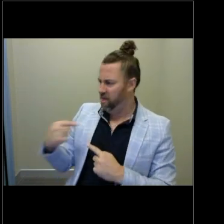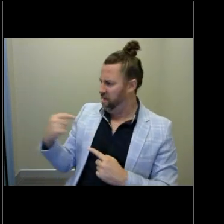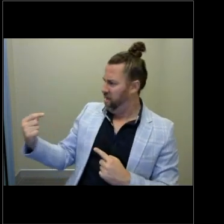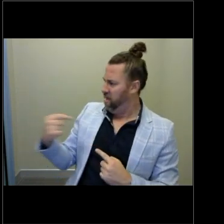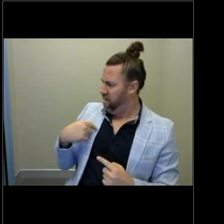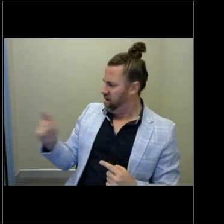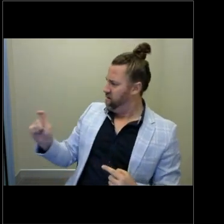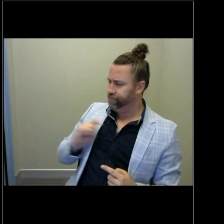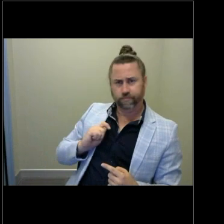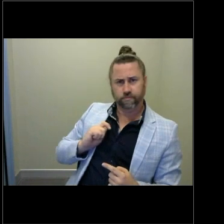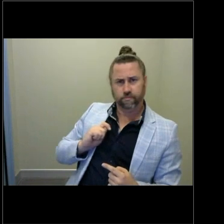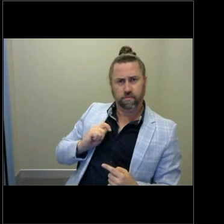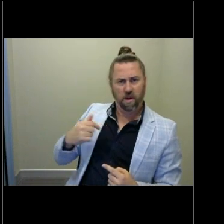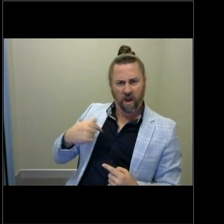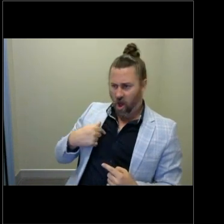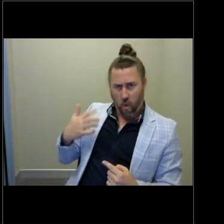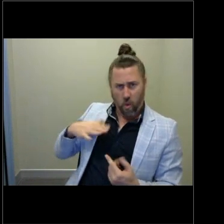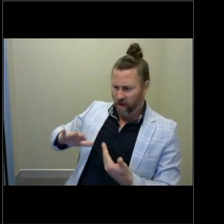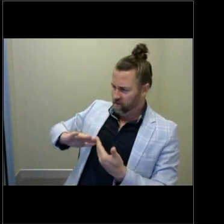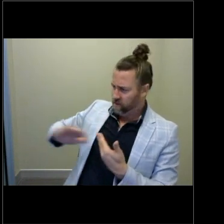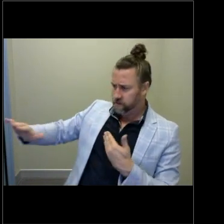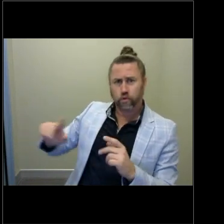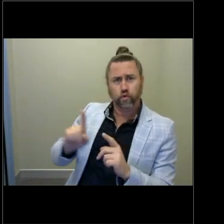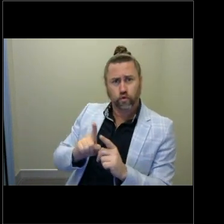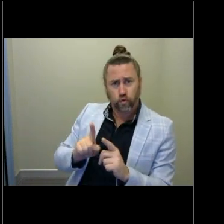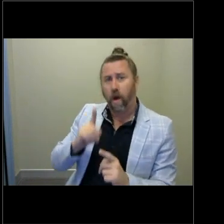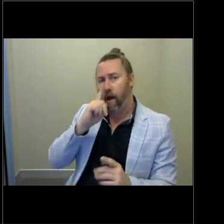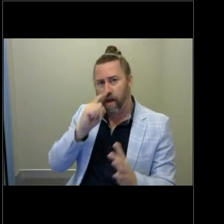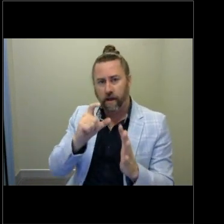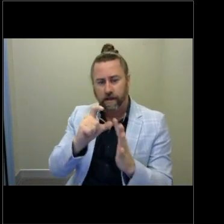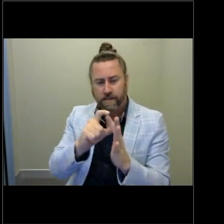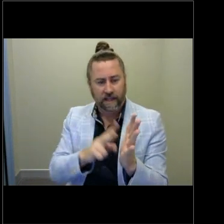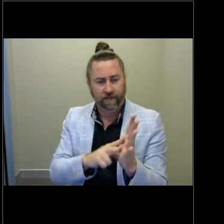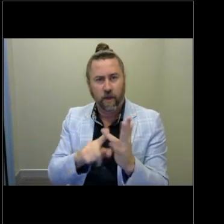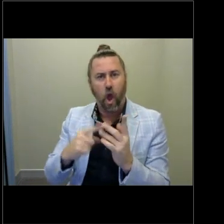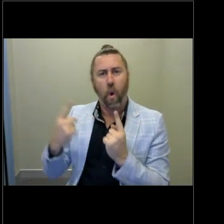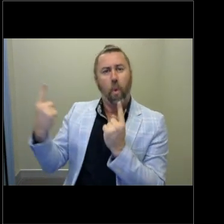So there is applications on both sides.